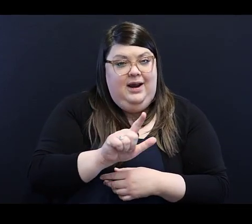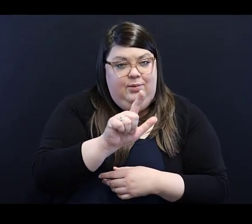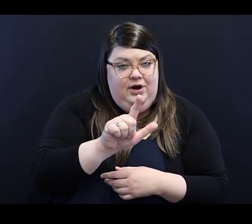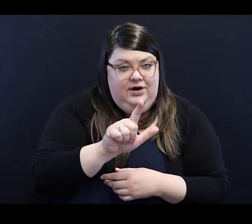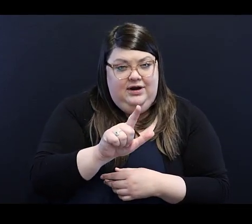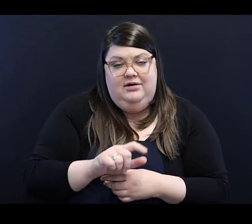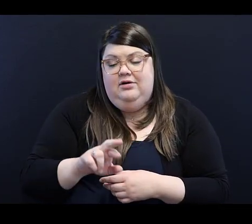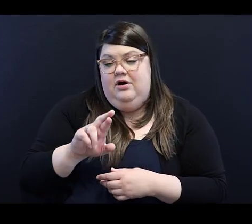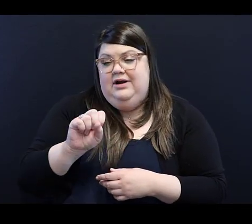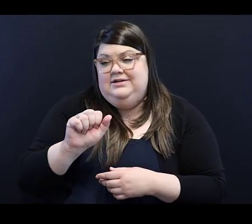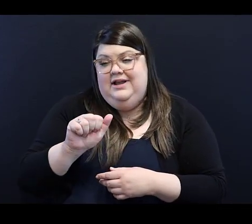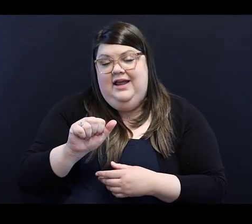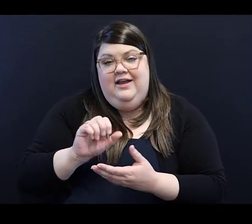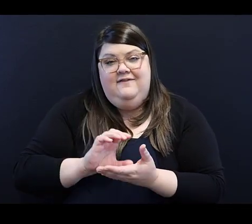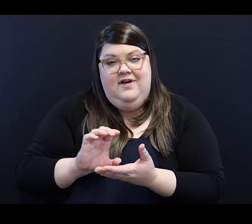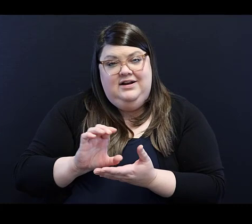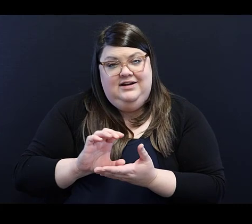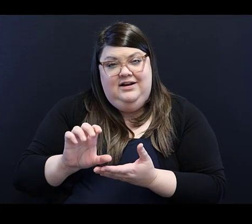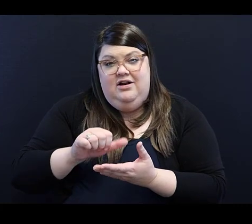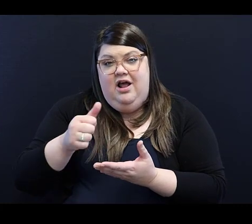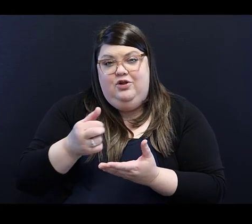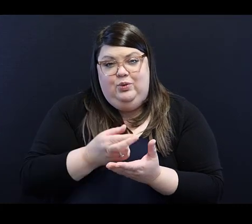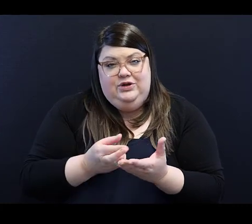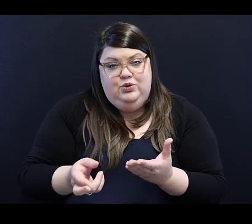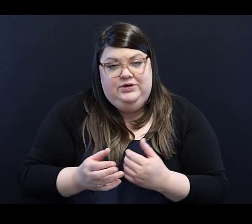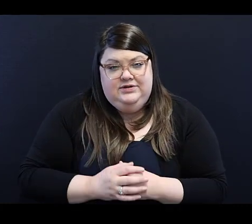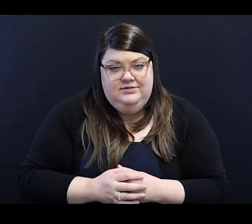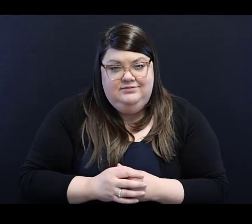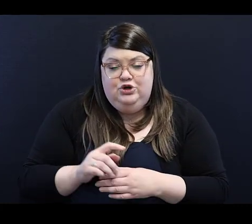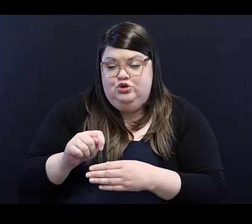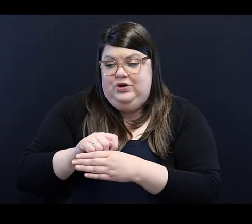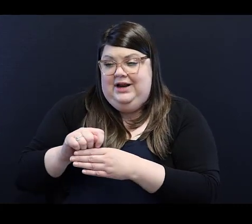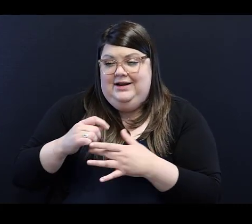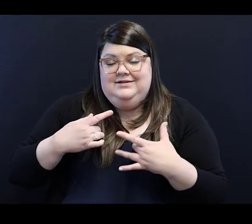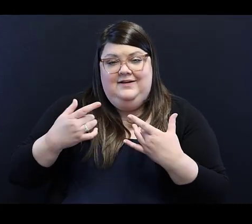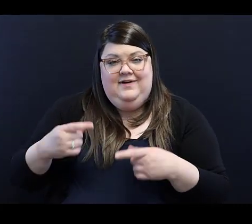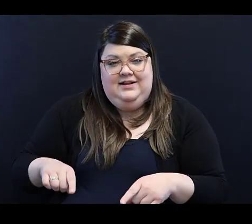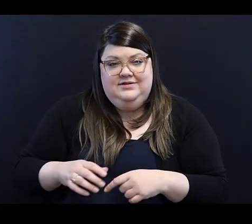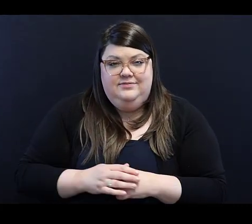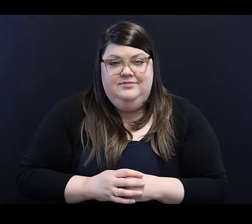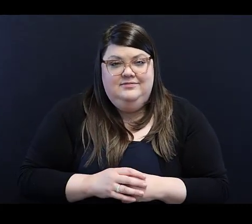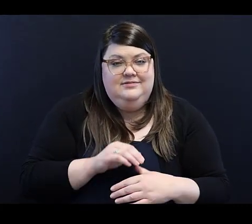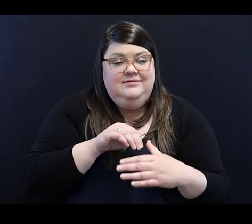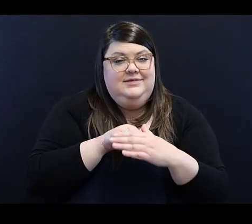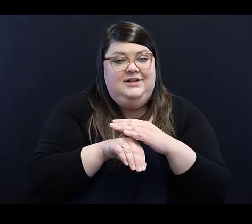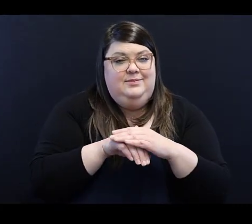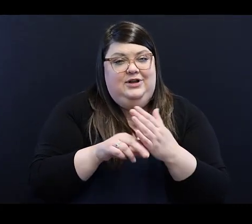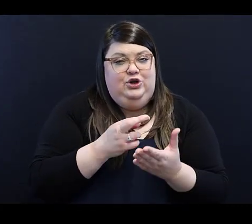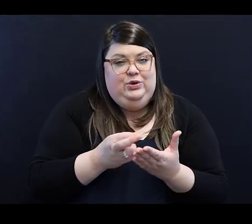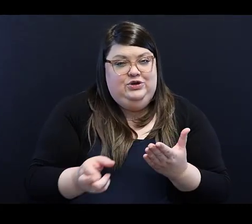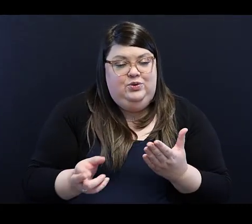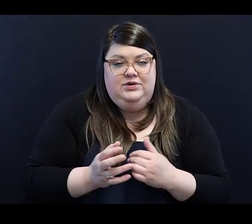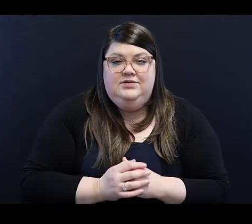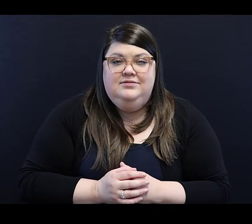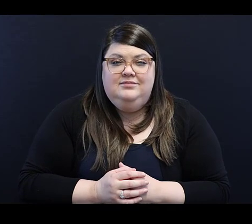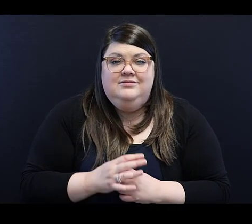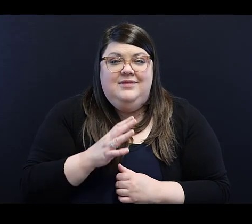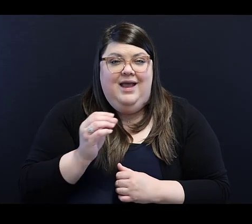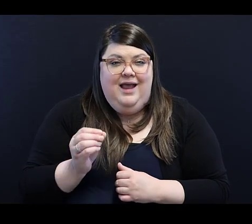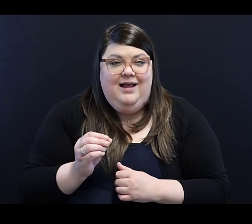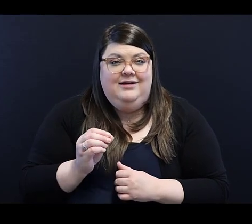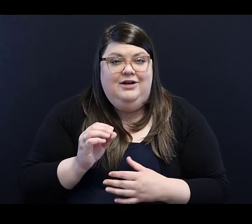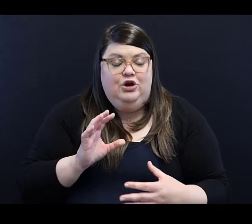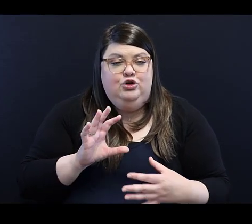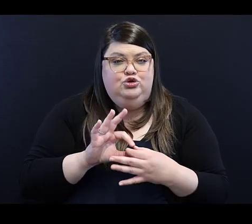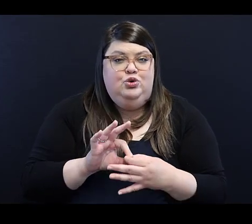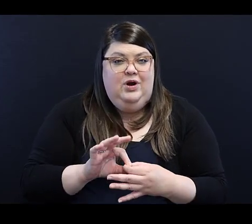RSA Funded & Other Resources, Trainings & Events, Accessibility Resources, and Join the NCRTM